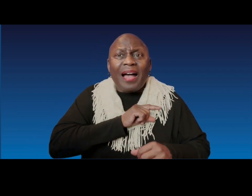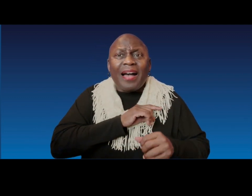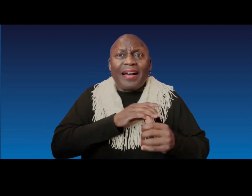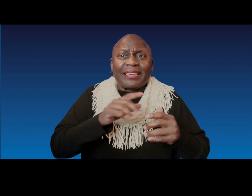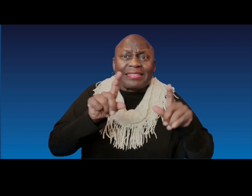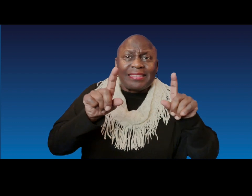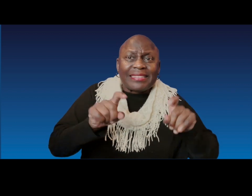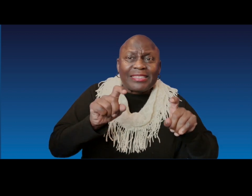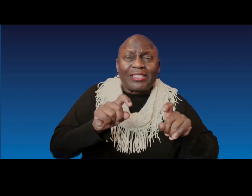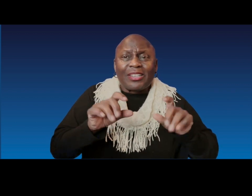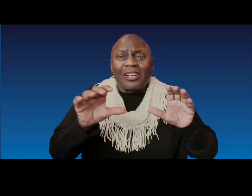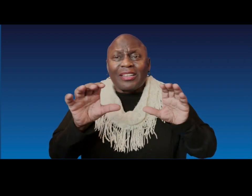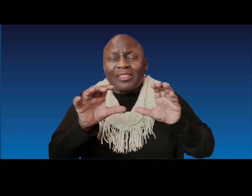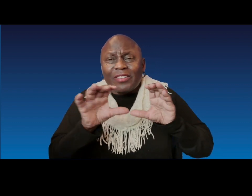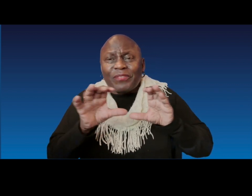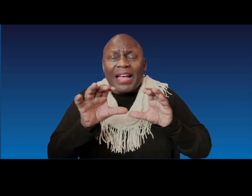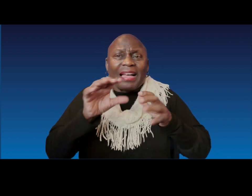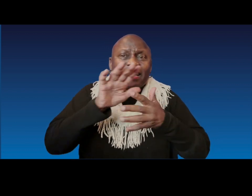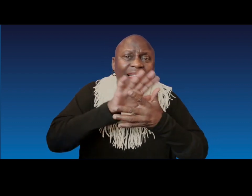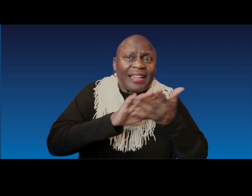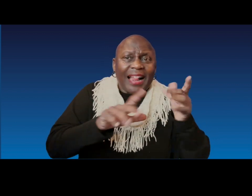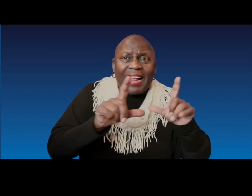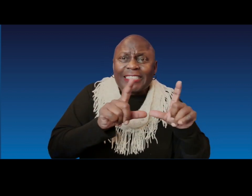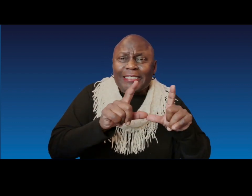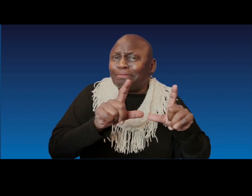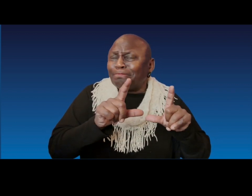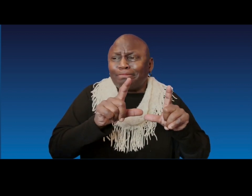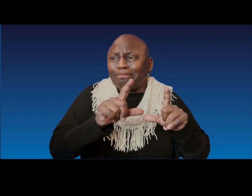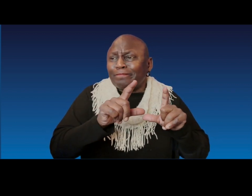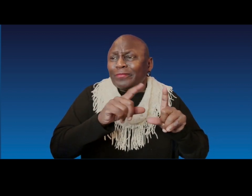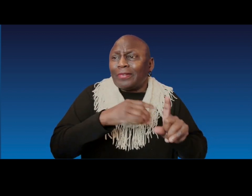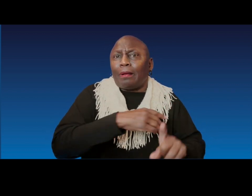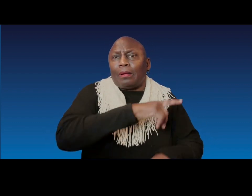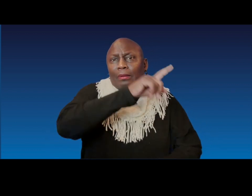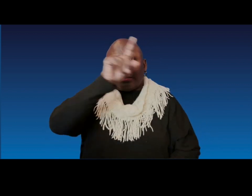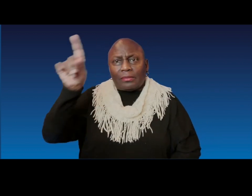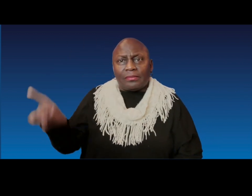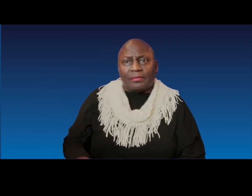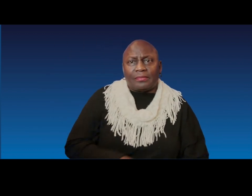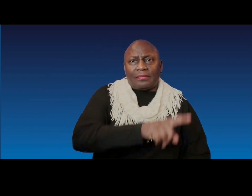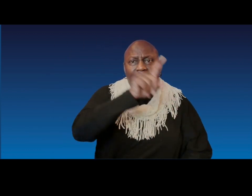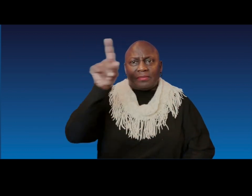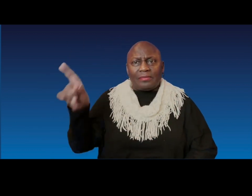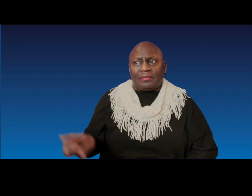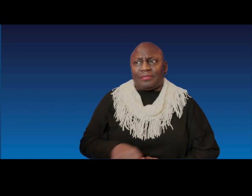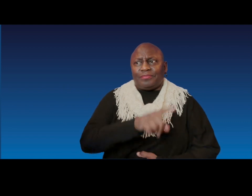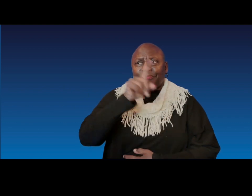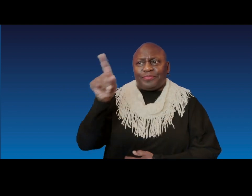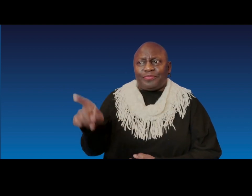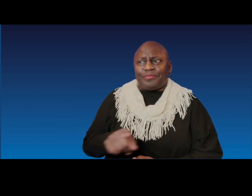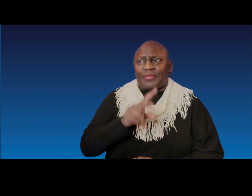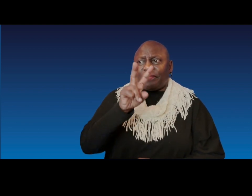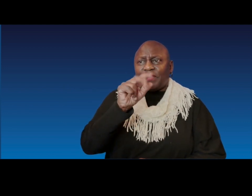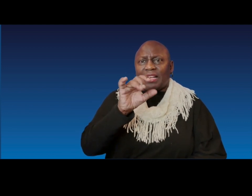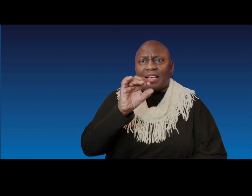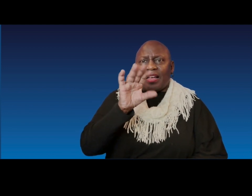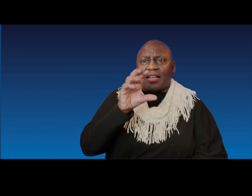not ready, and then pedagogy in higher education and qualified professionals. Testing certification licensure are problematic,